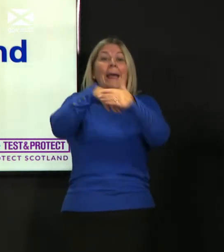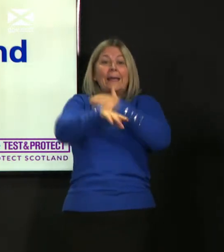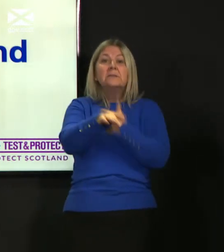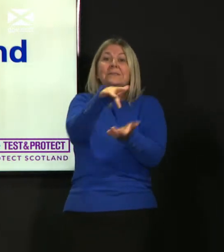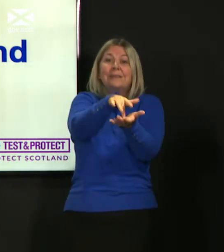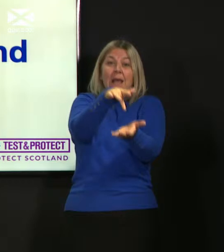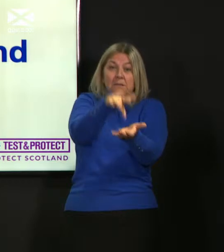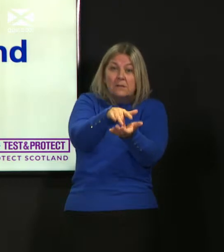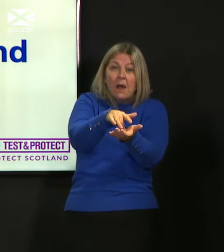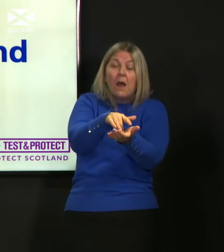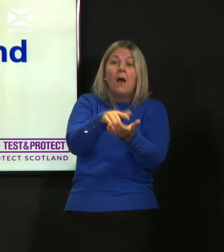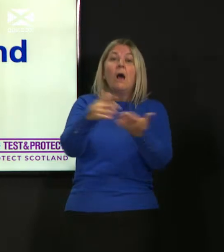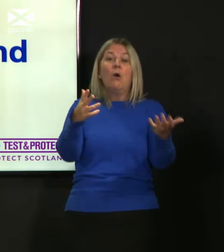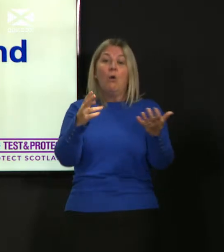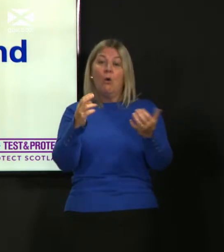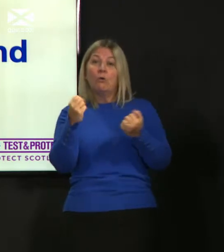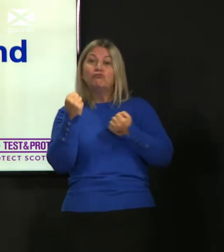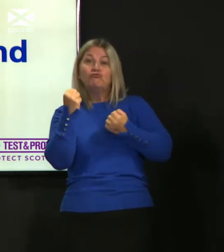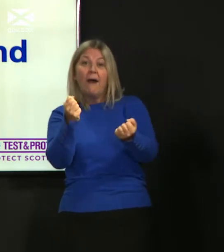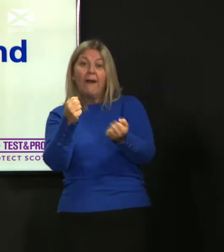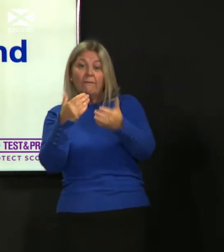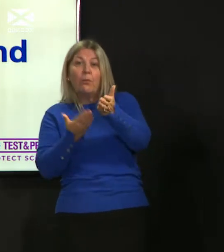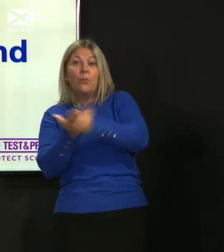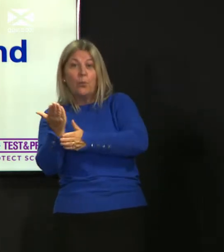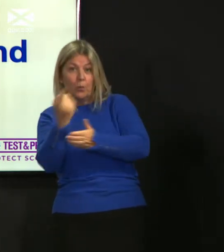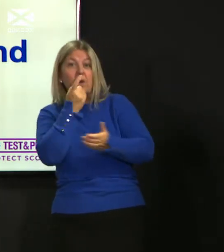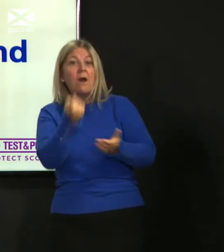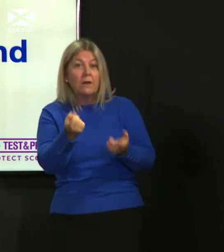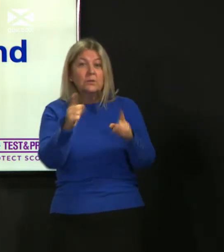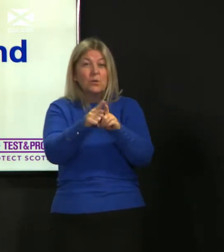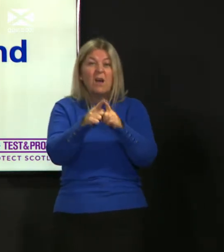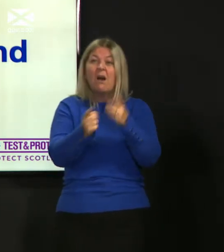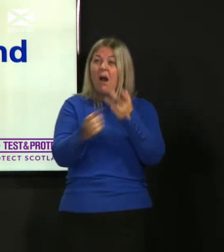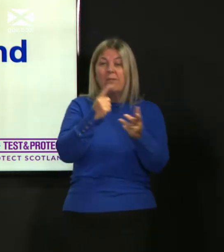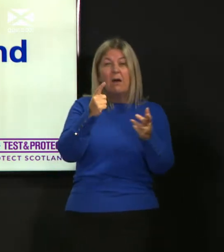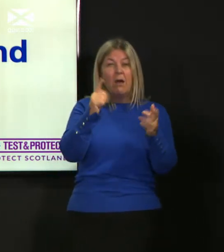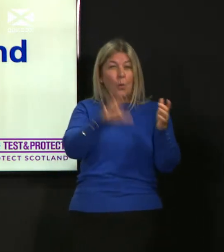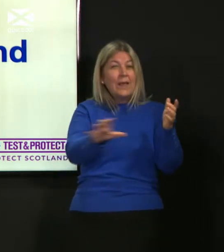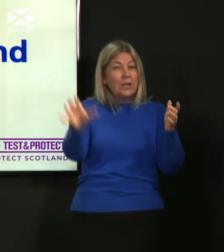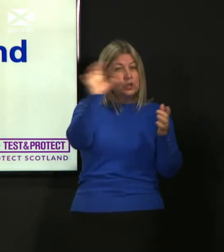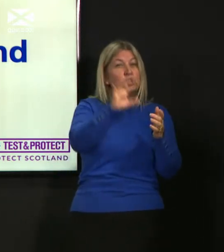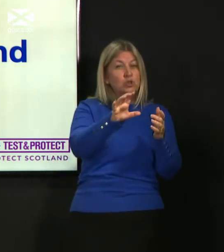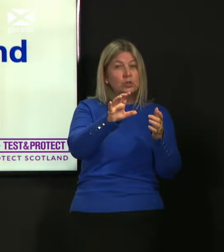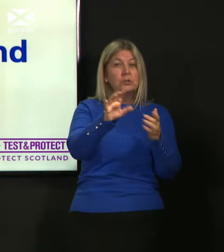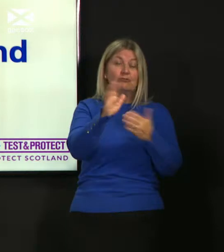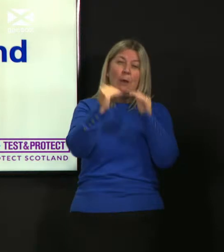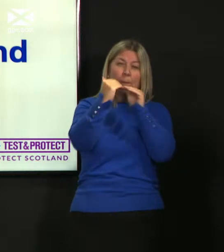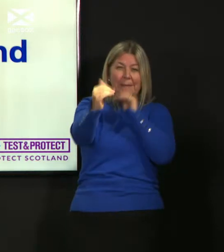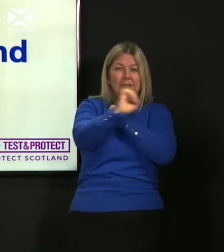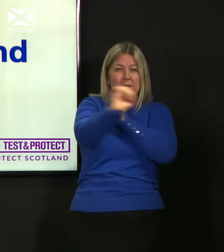practices as before but also other locations, all tailored to suit local circumstances.